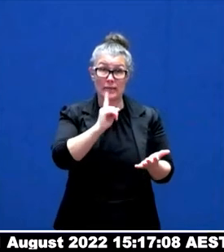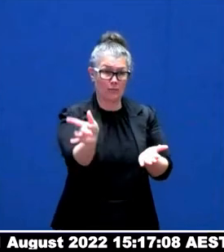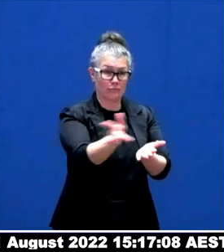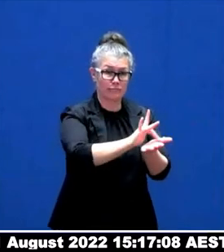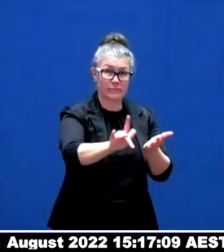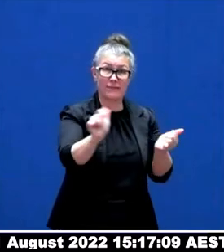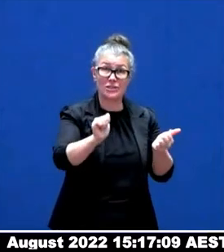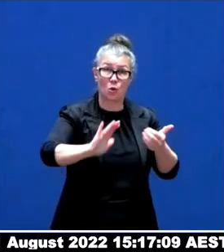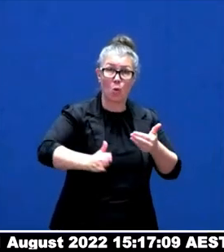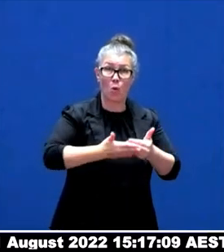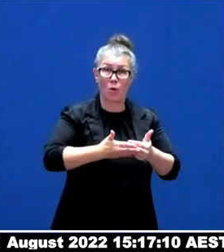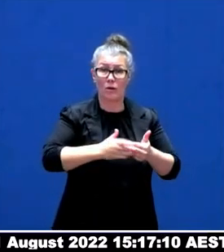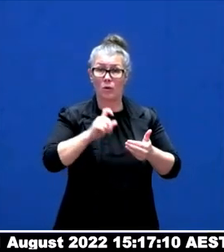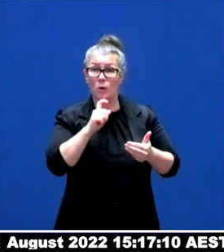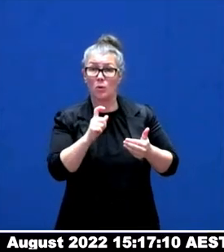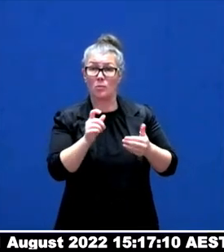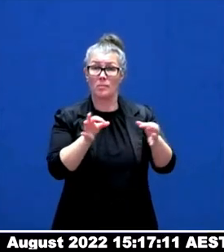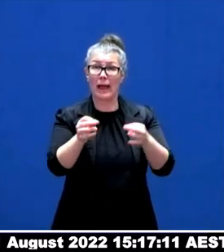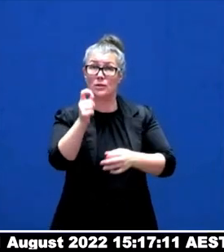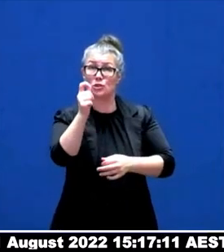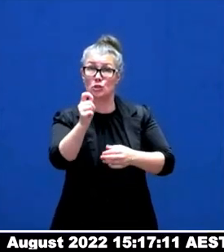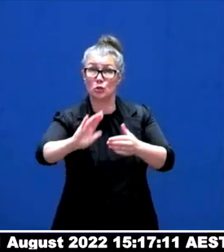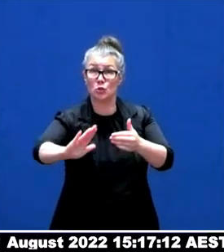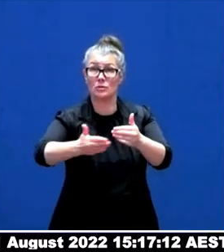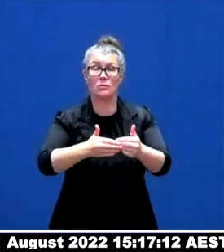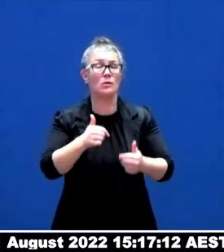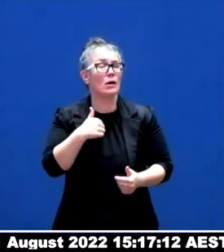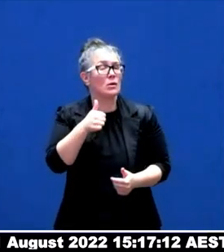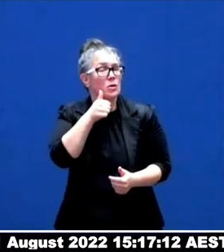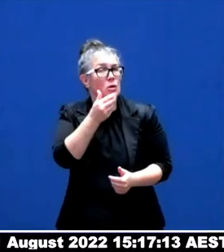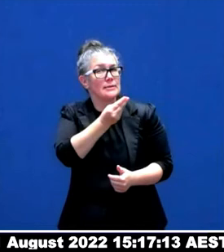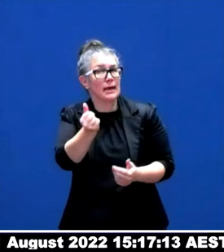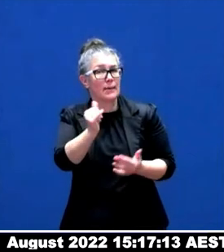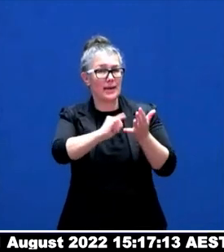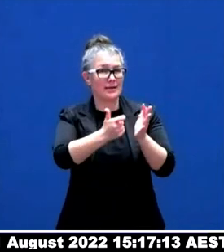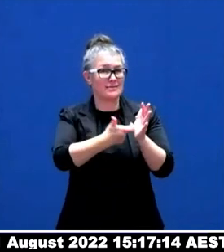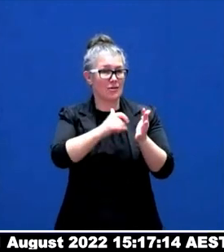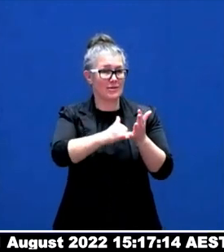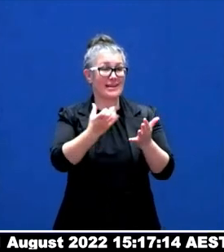Well, I know that there are some SRSs that have over 20 people so if - they're